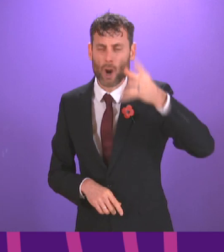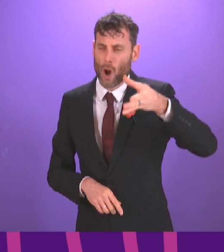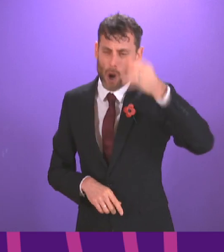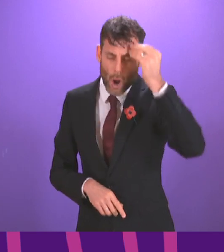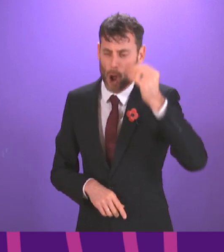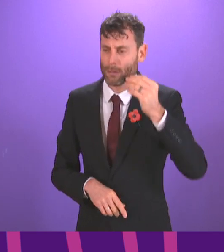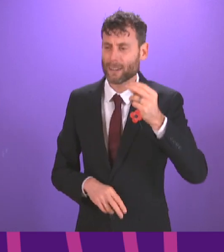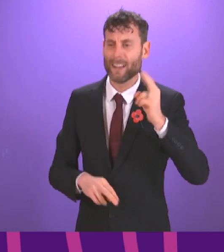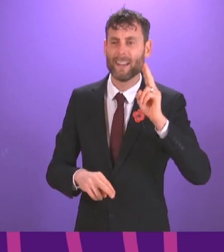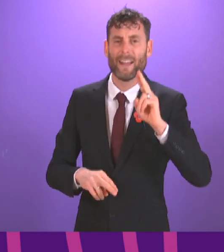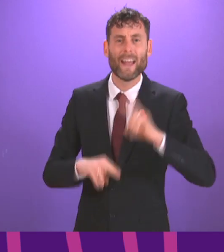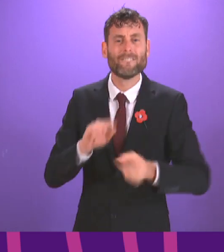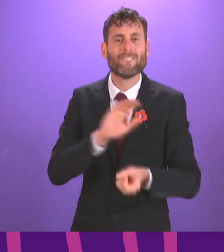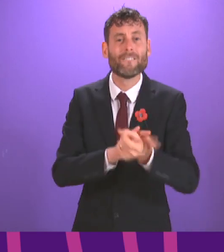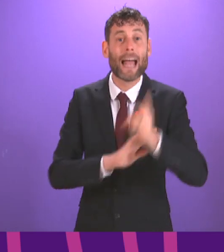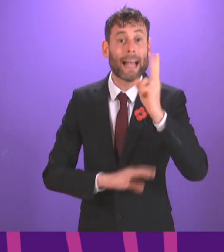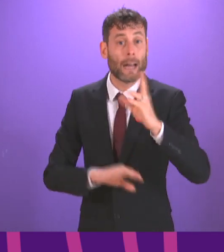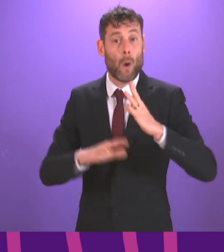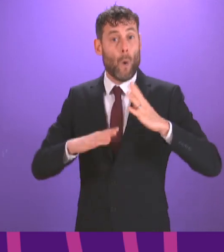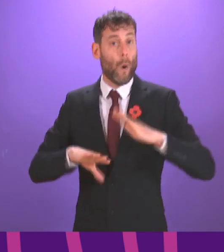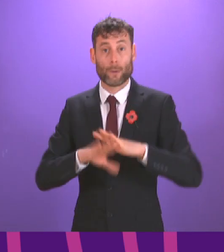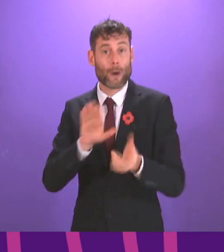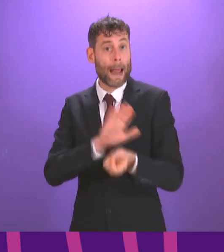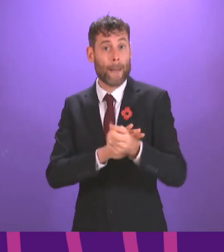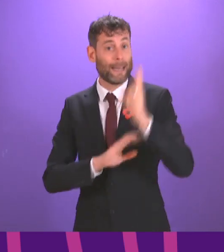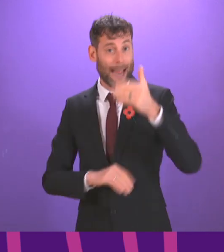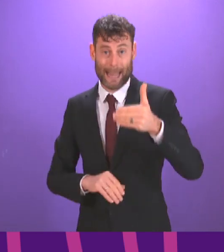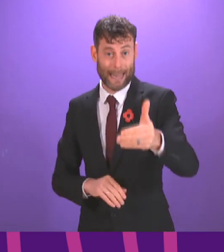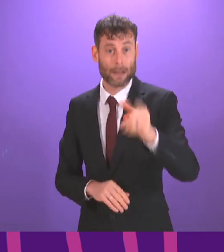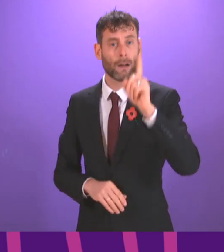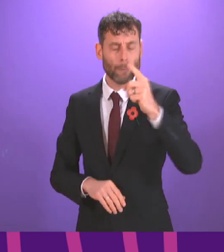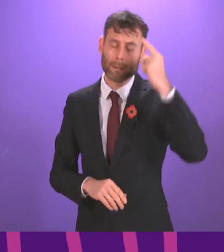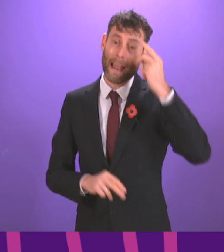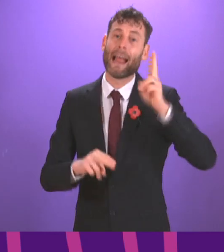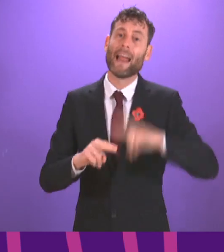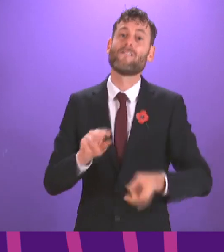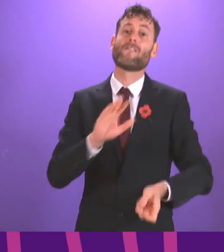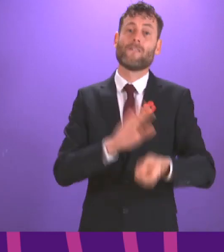world—I hope that this will not happen in our lifetimes—ever goes through such a situation again. I am 100 per cent committed to that process.